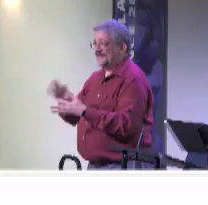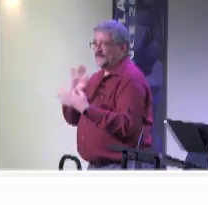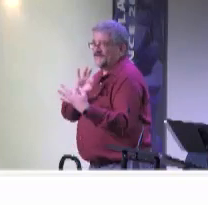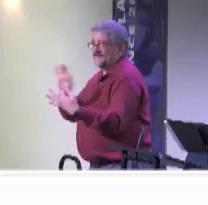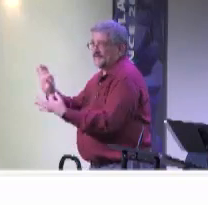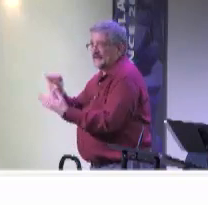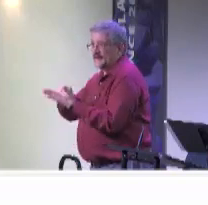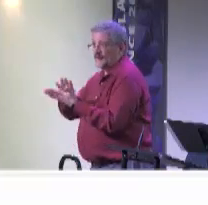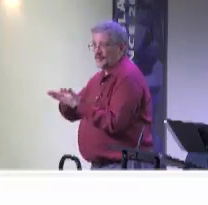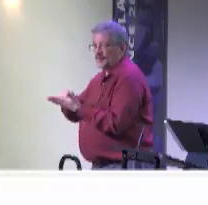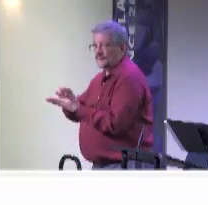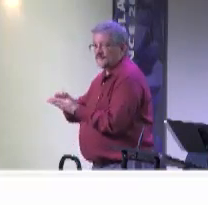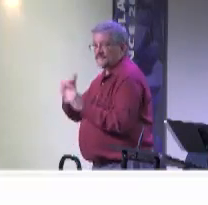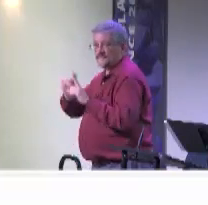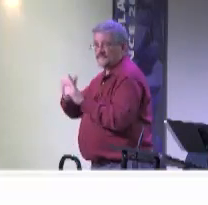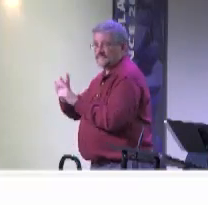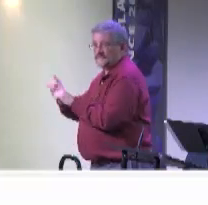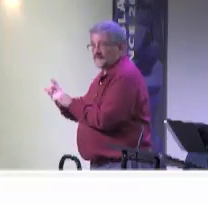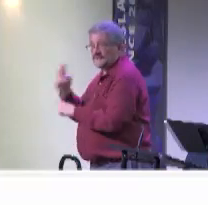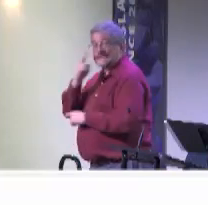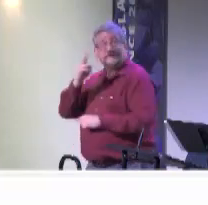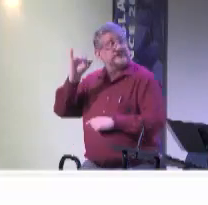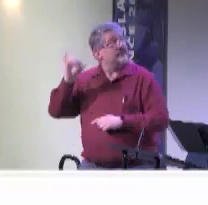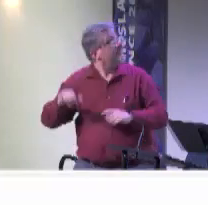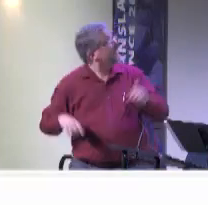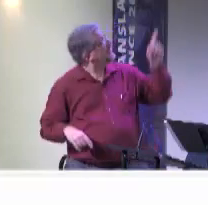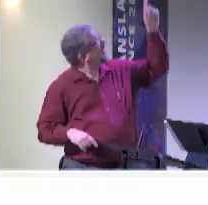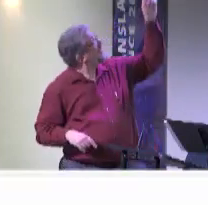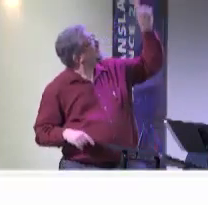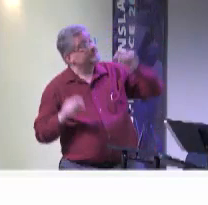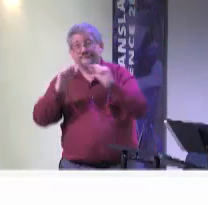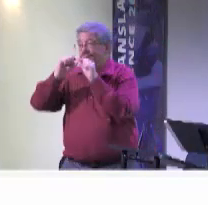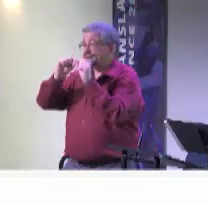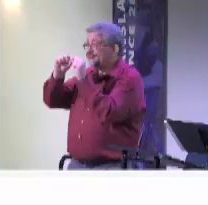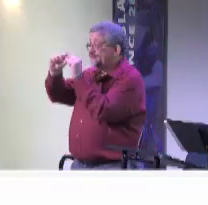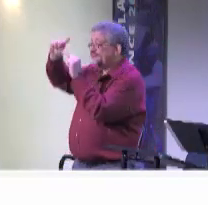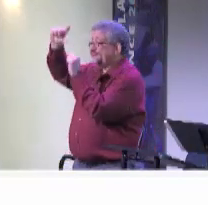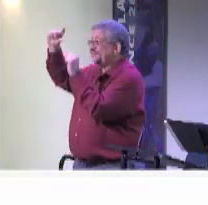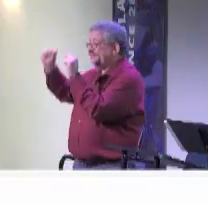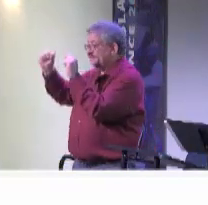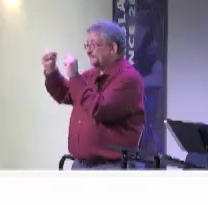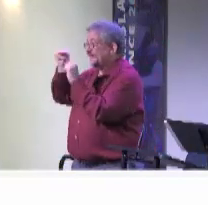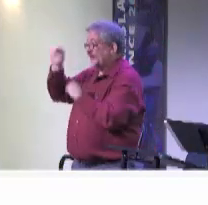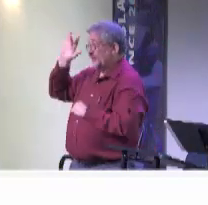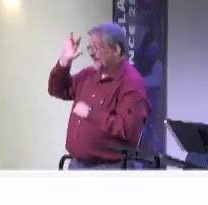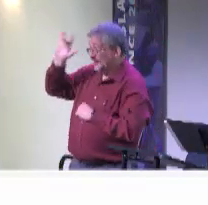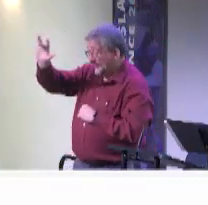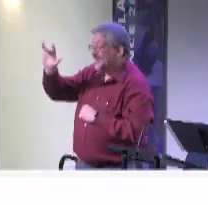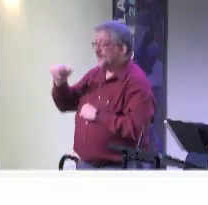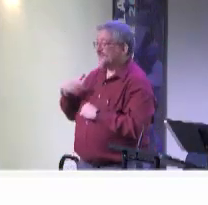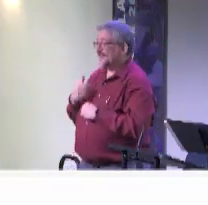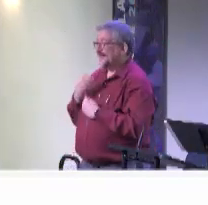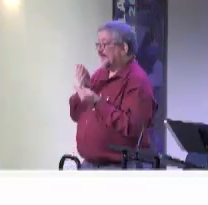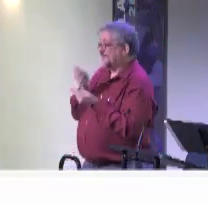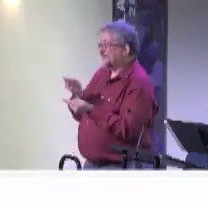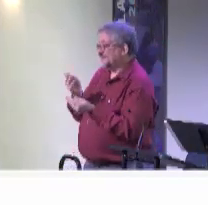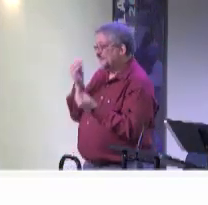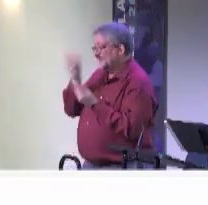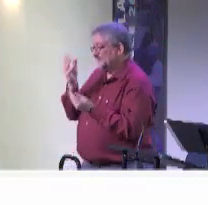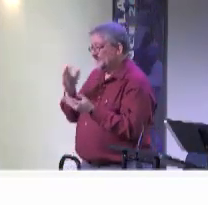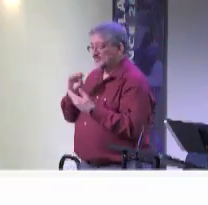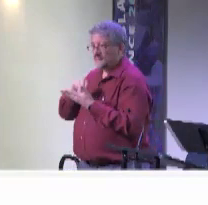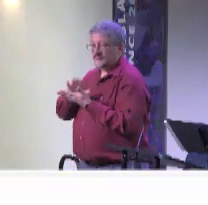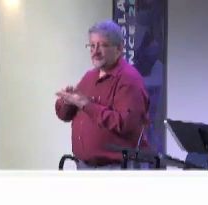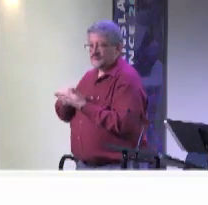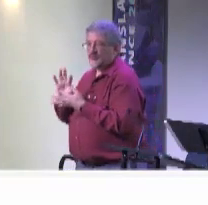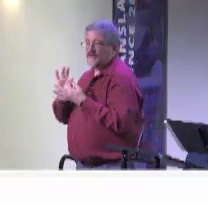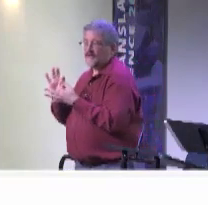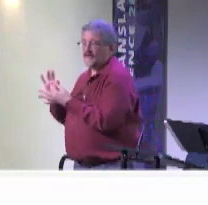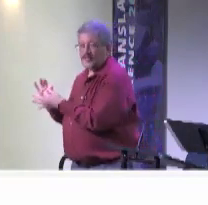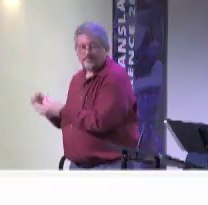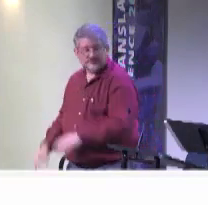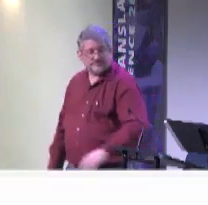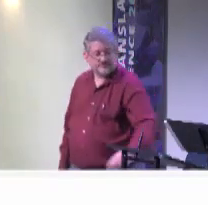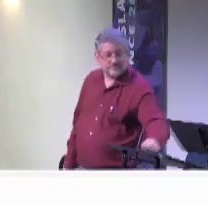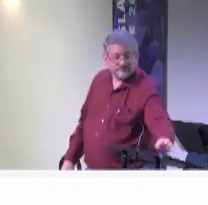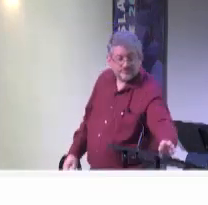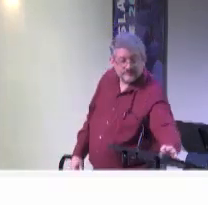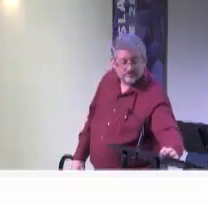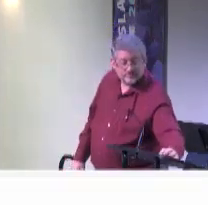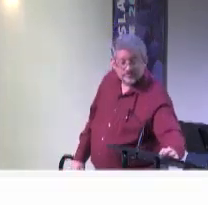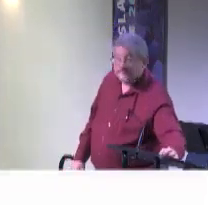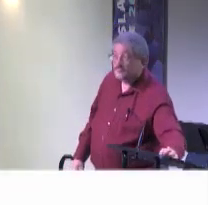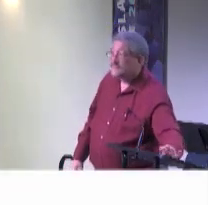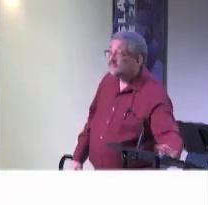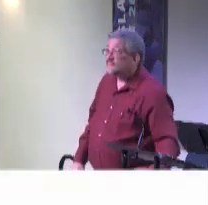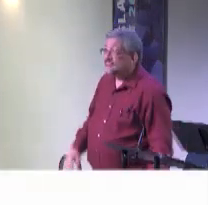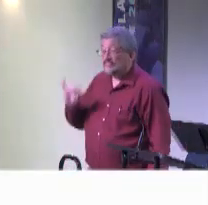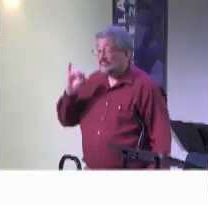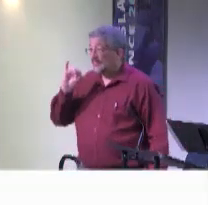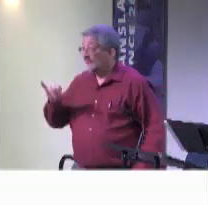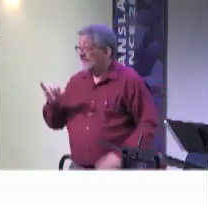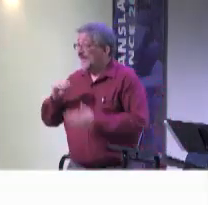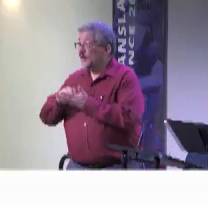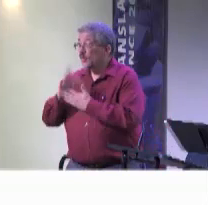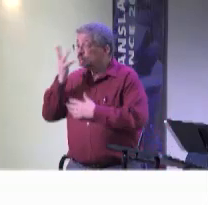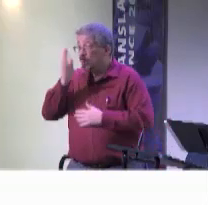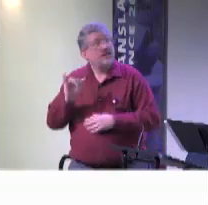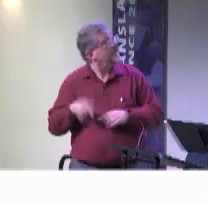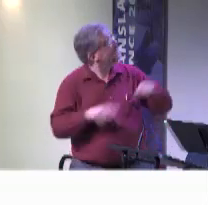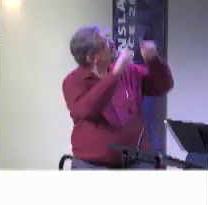Comment and feedback based on the video production. There is a time marker that allows them to identify where those comments are related.